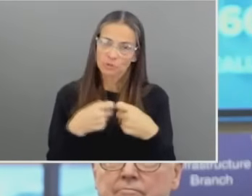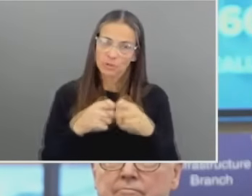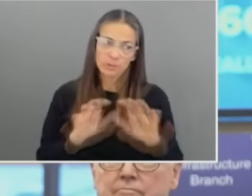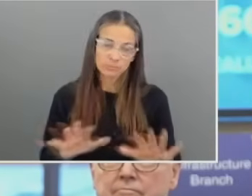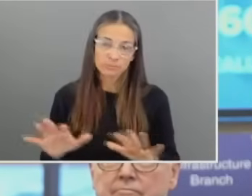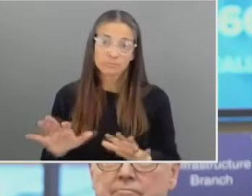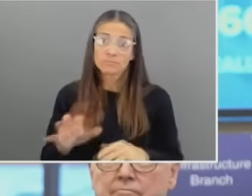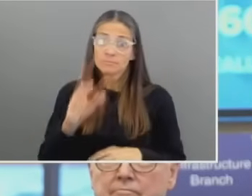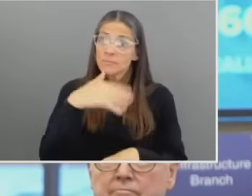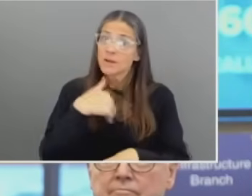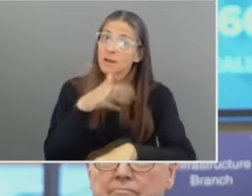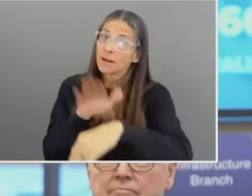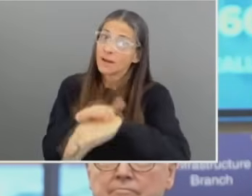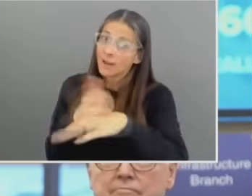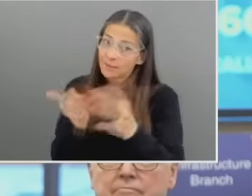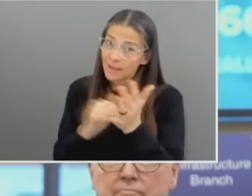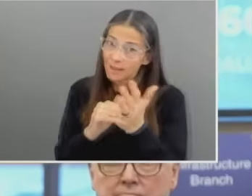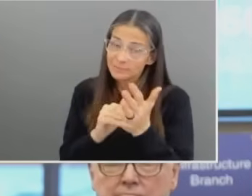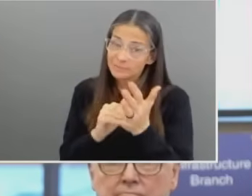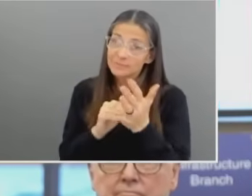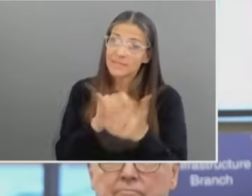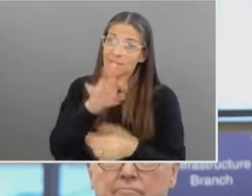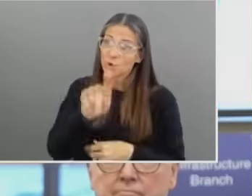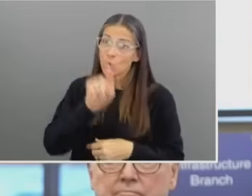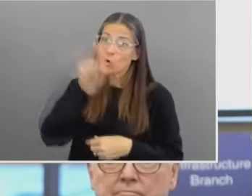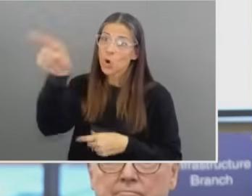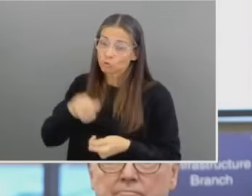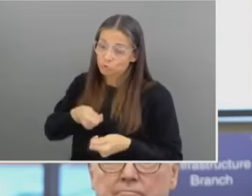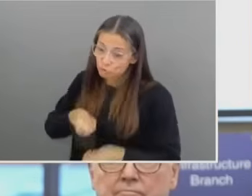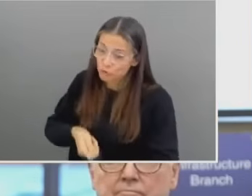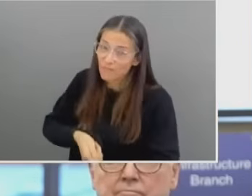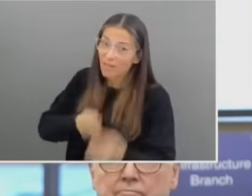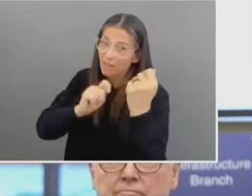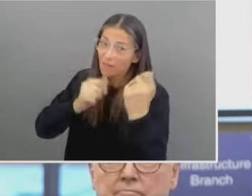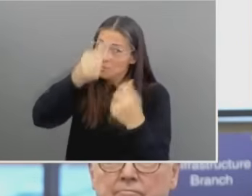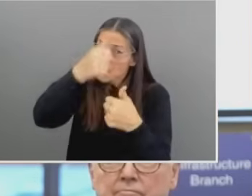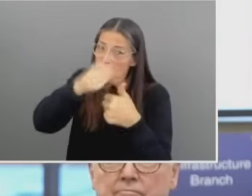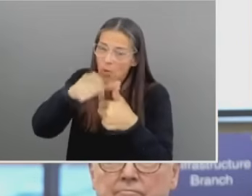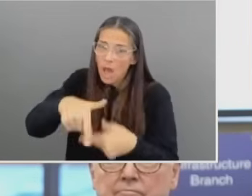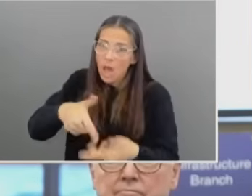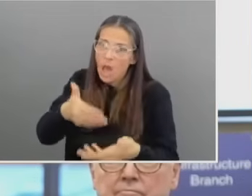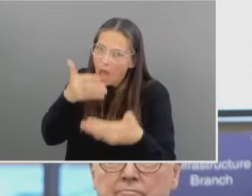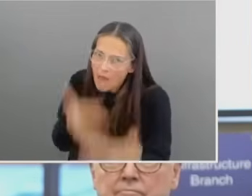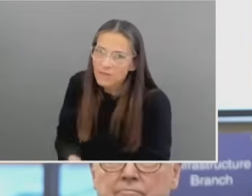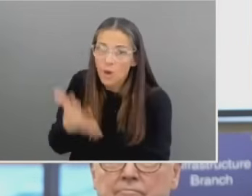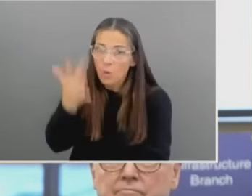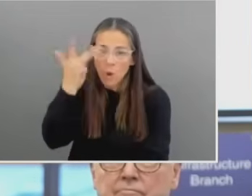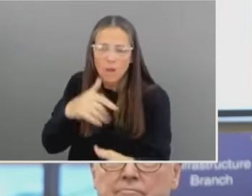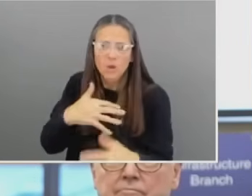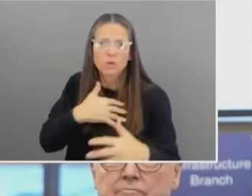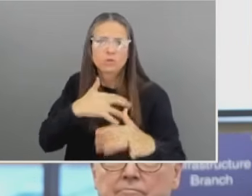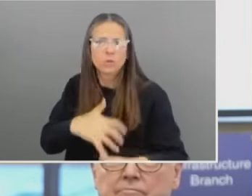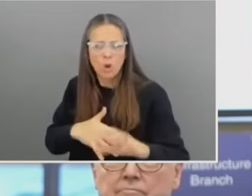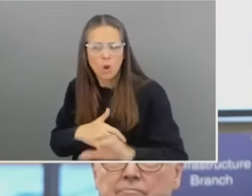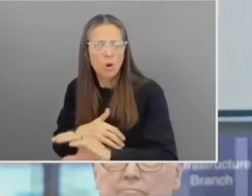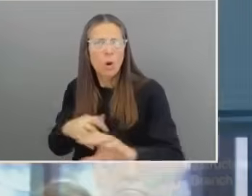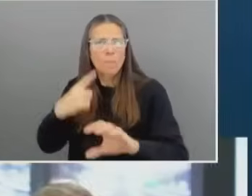IF YOU DO HAVE POWER. AND I’LL REMIND EVERYBODY ONCE AGAIN, IF YOU GET OUT THERE TO SHOVEL. REMEMBER, IT’S HEAVIER THAN NORMAL.